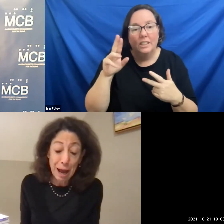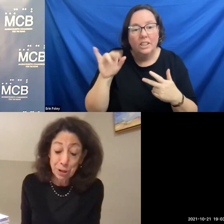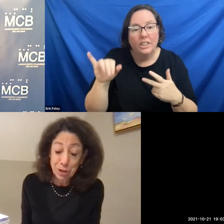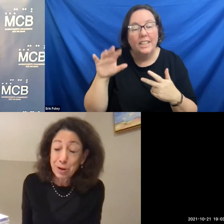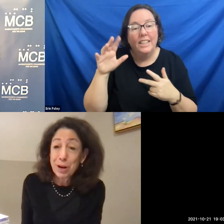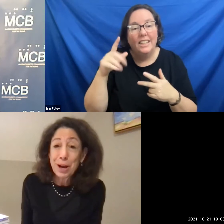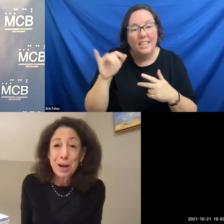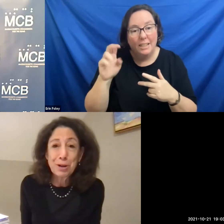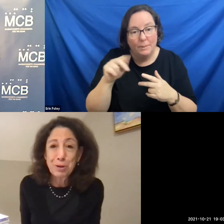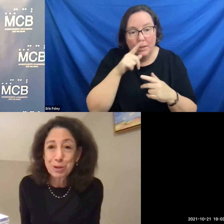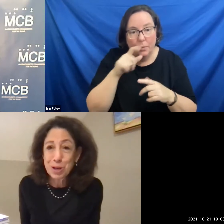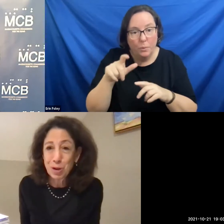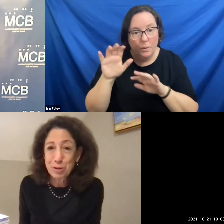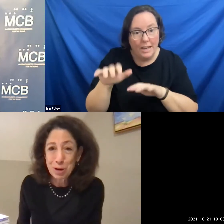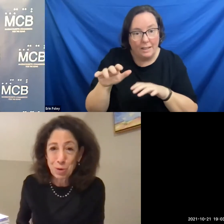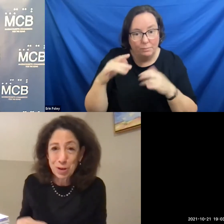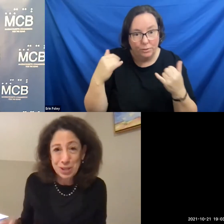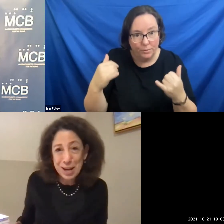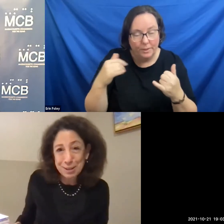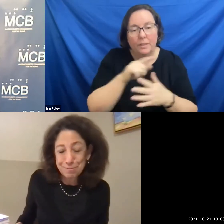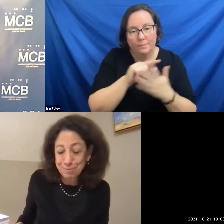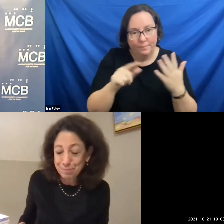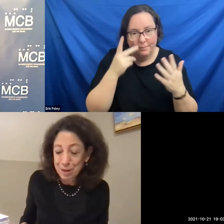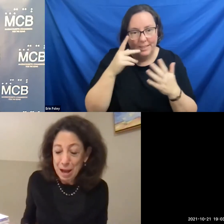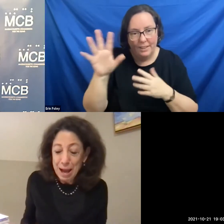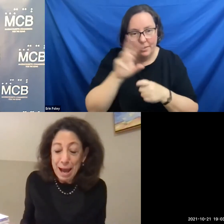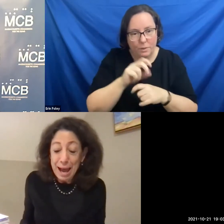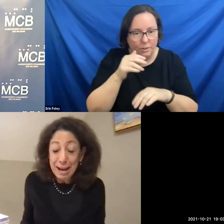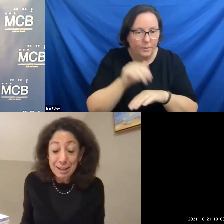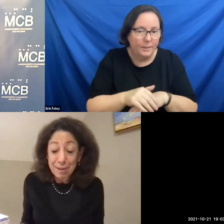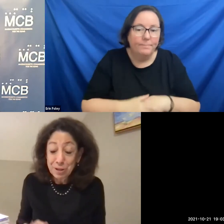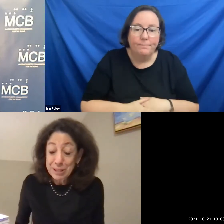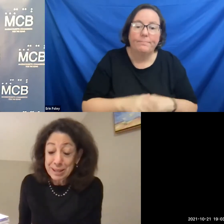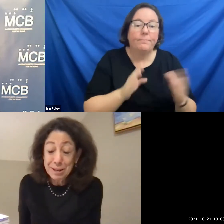You will see all of their work tonight and I'd love to extend